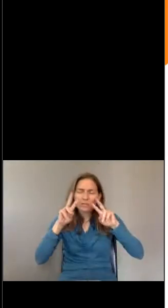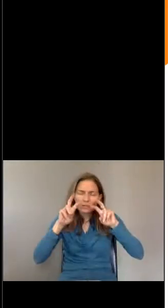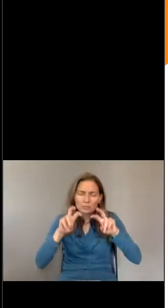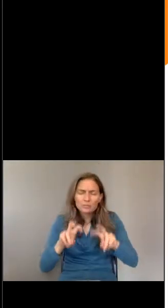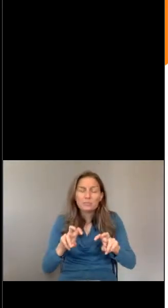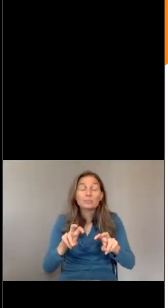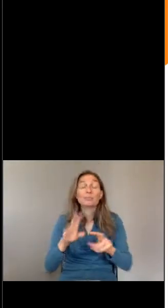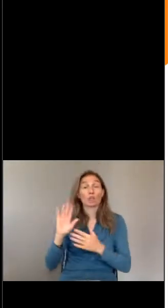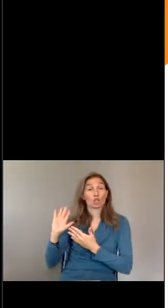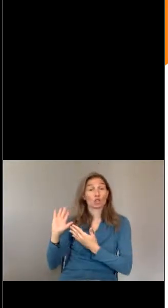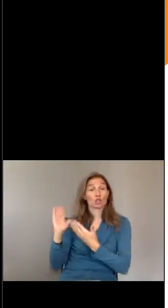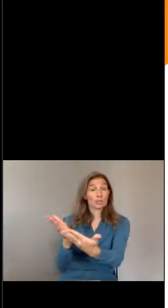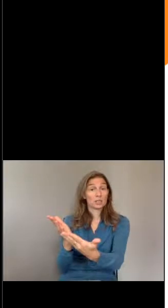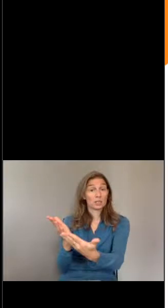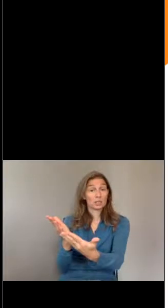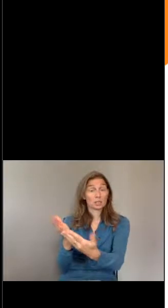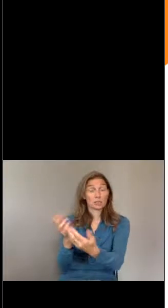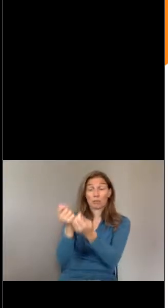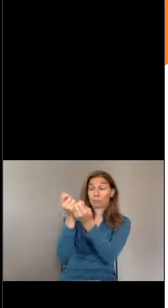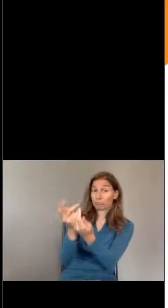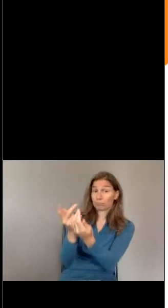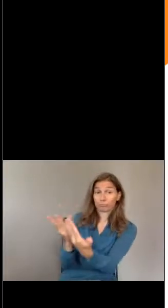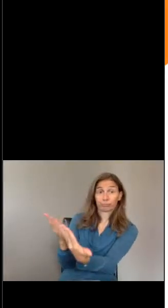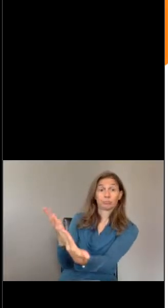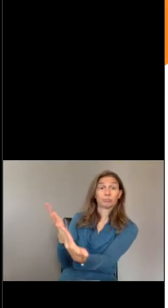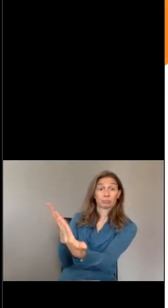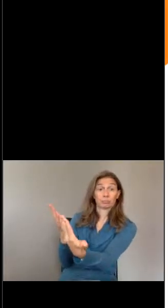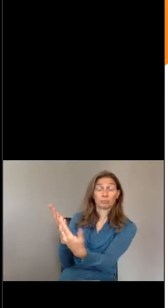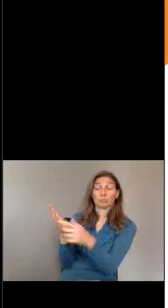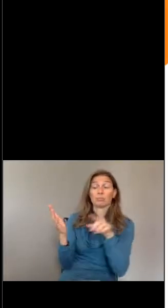which are part of the government schemes and the private schemes